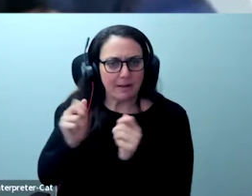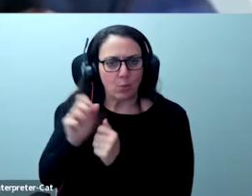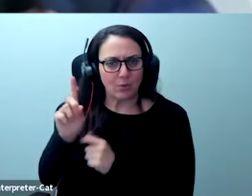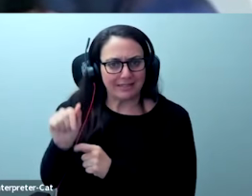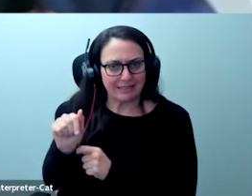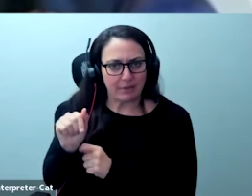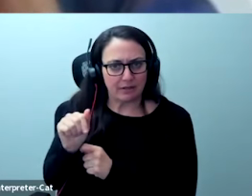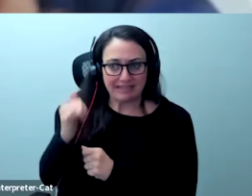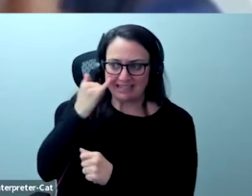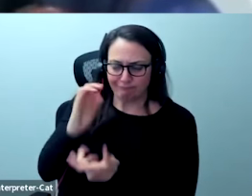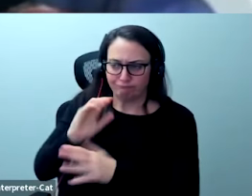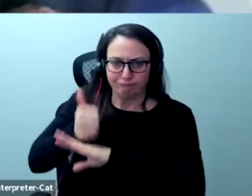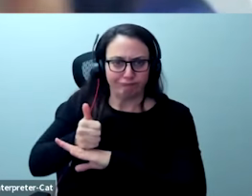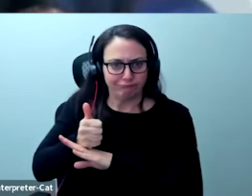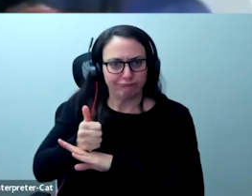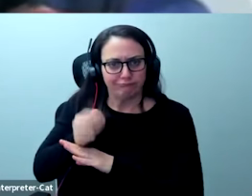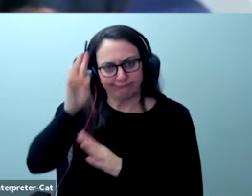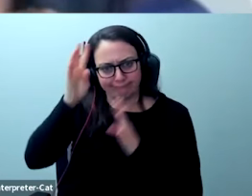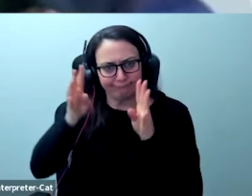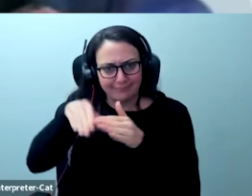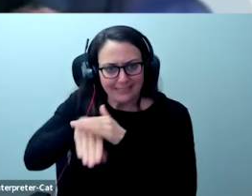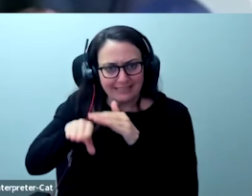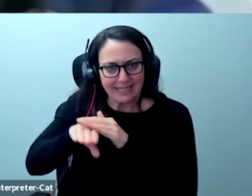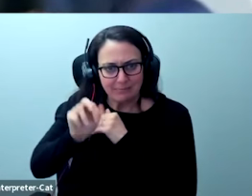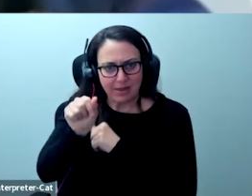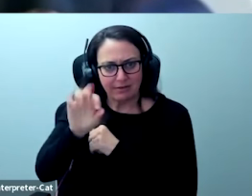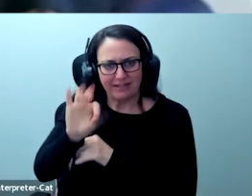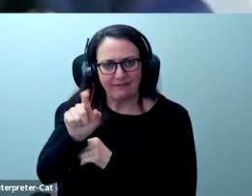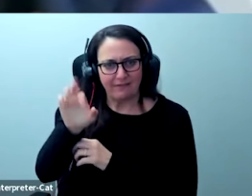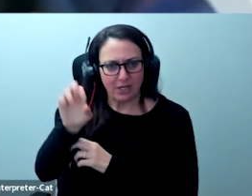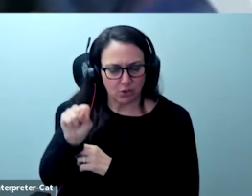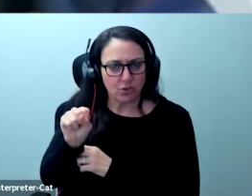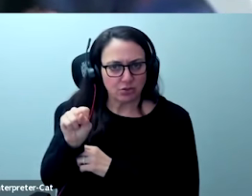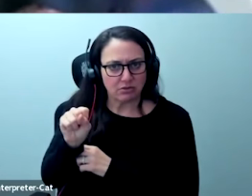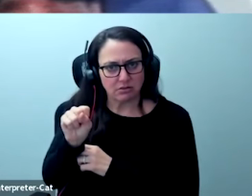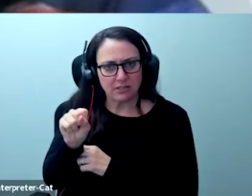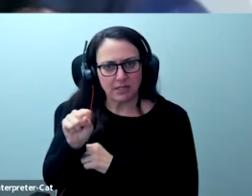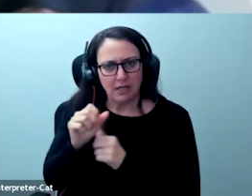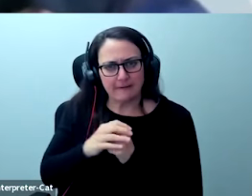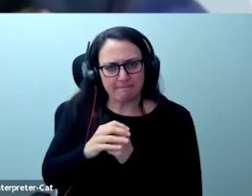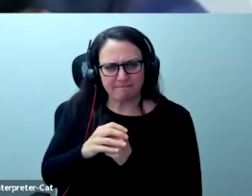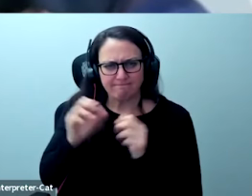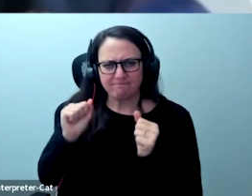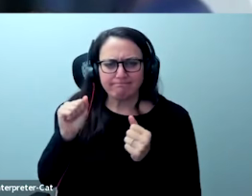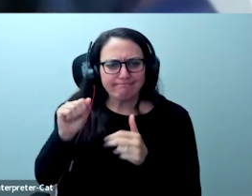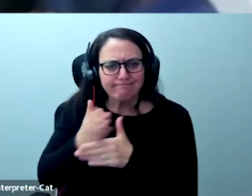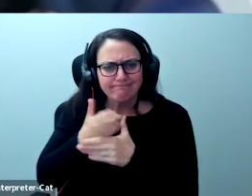when creating these accessibility features or products that address accessibility. Can you share any insights on that?